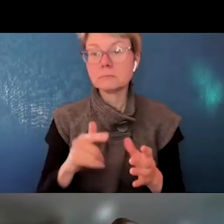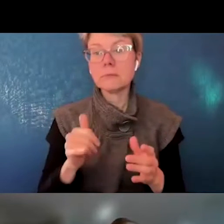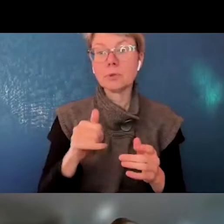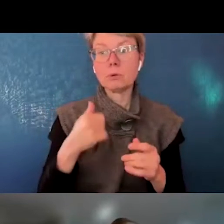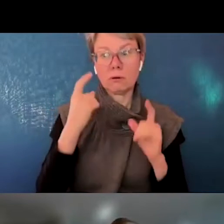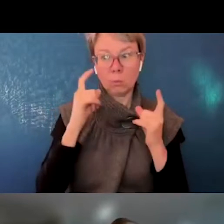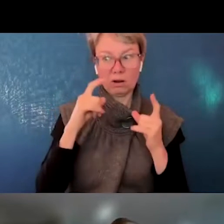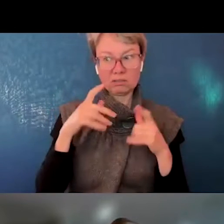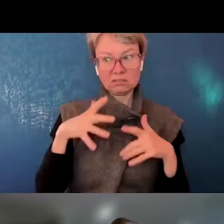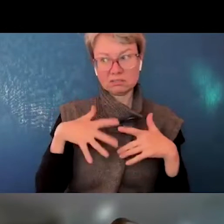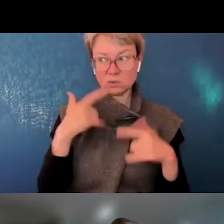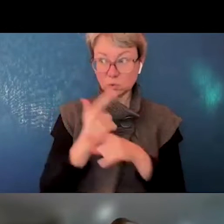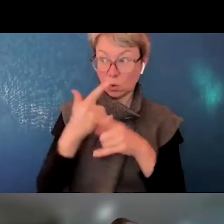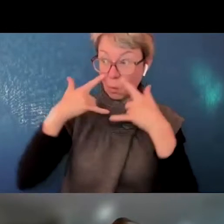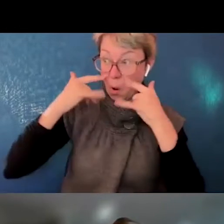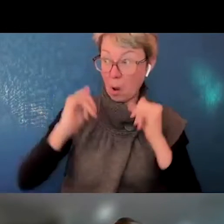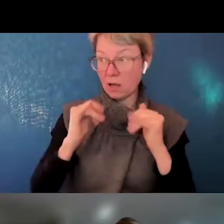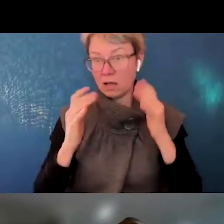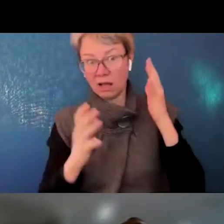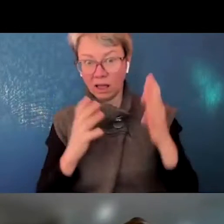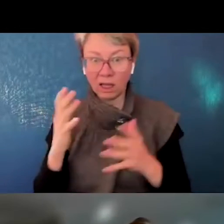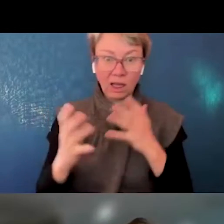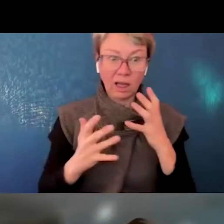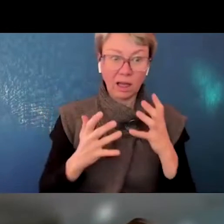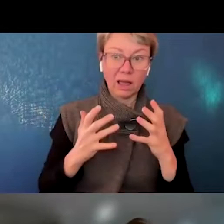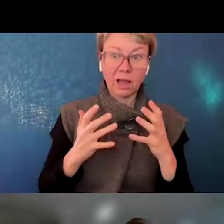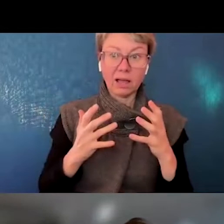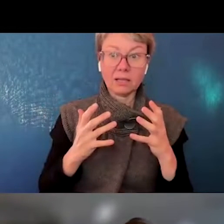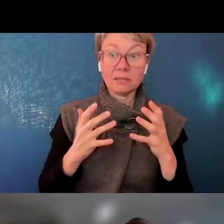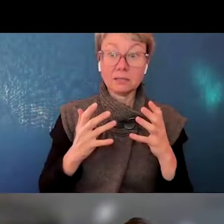lawyer and what that might mean and and if you can get that help the thing is though usually